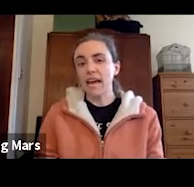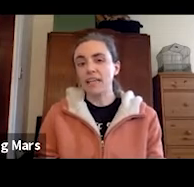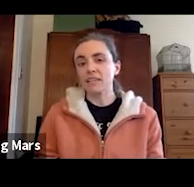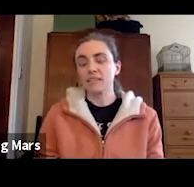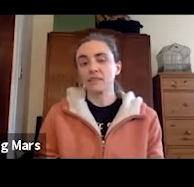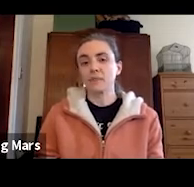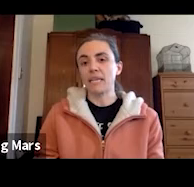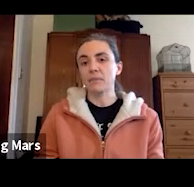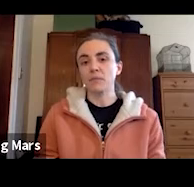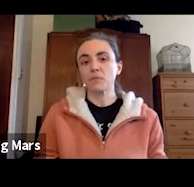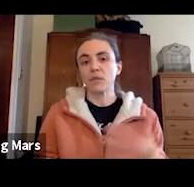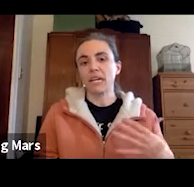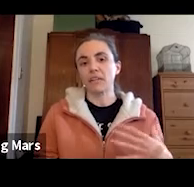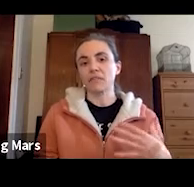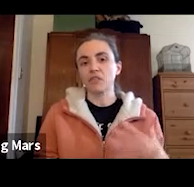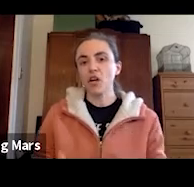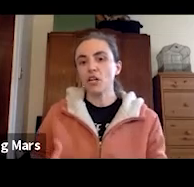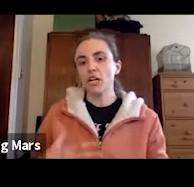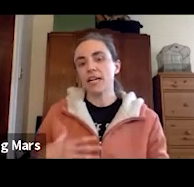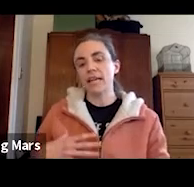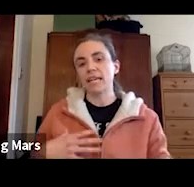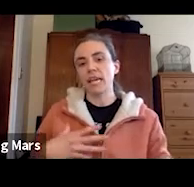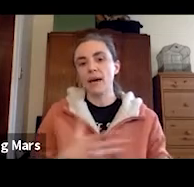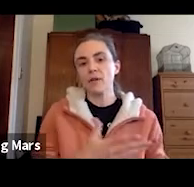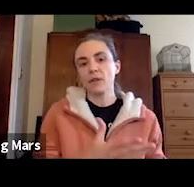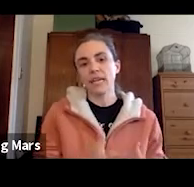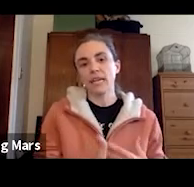as my symptoms were getting stronger and as I came out in